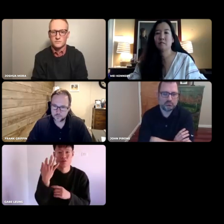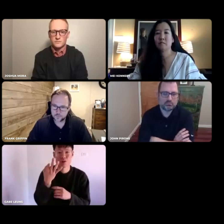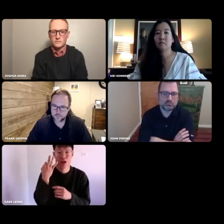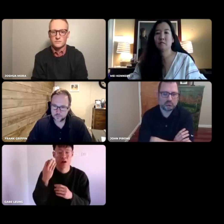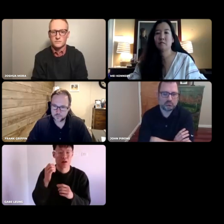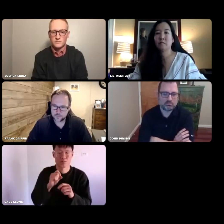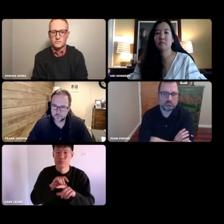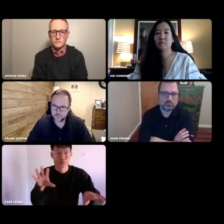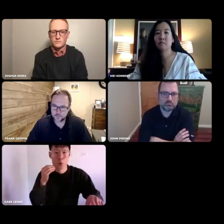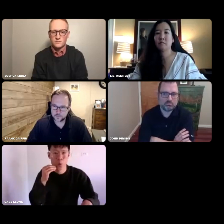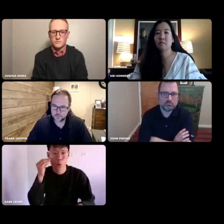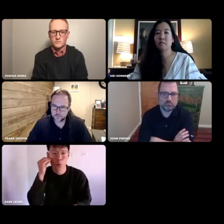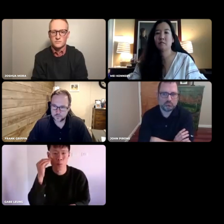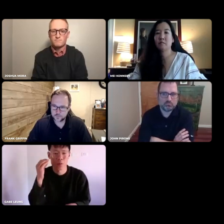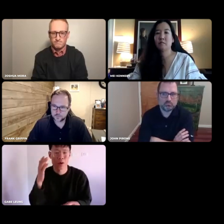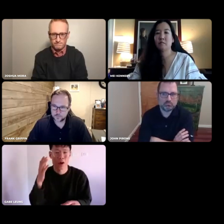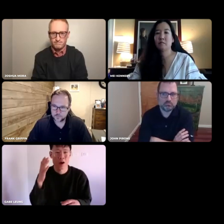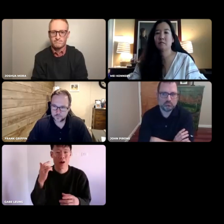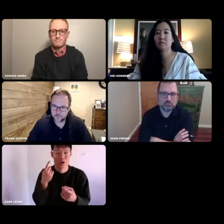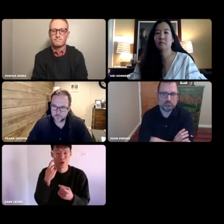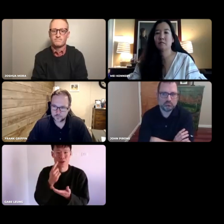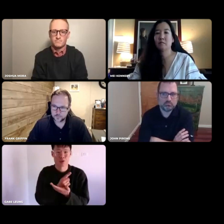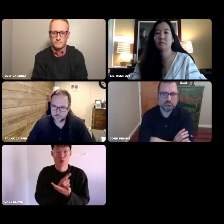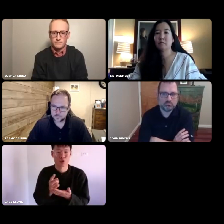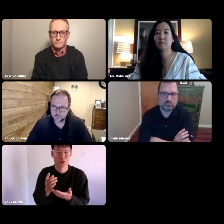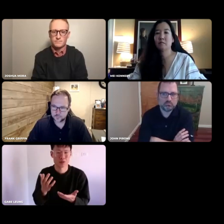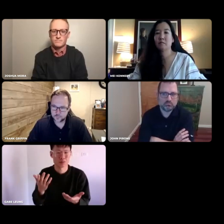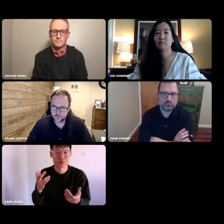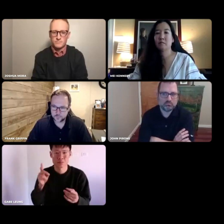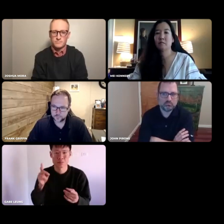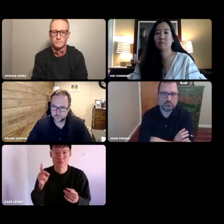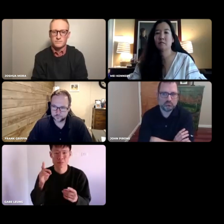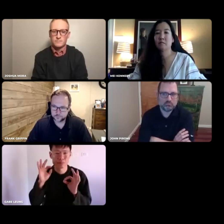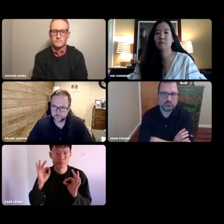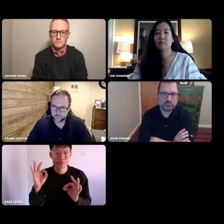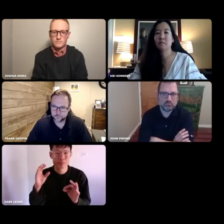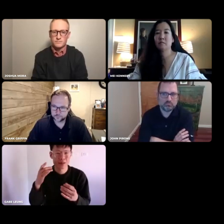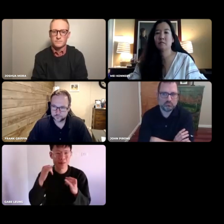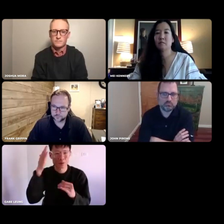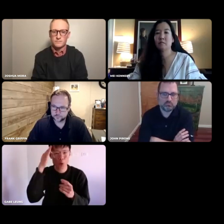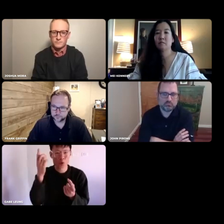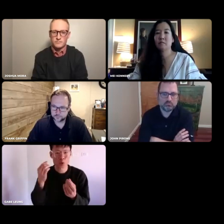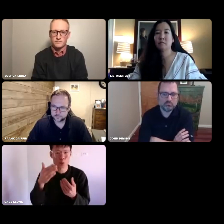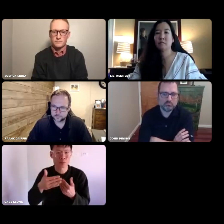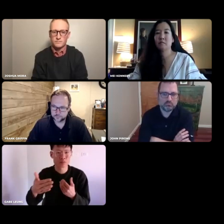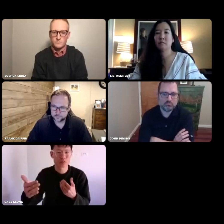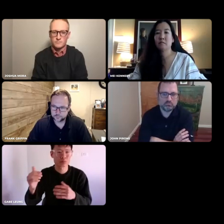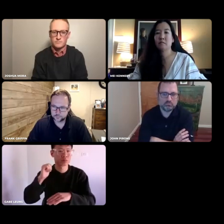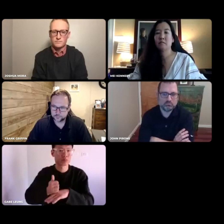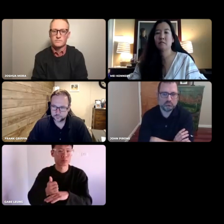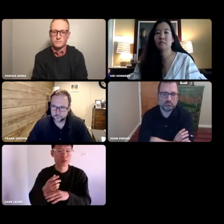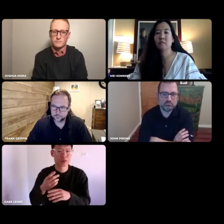Friday, when we all were going home, it was strange.